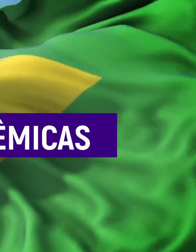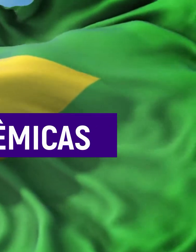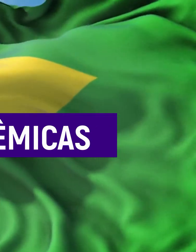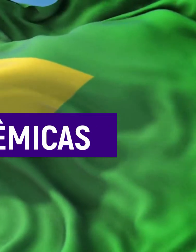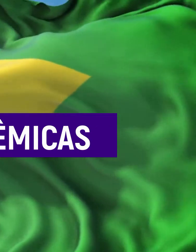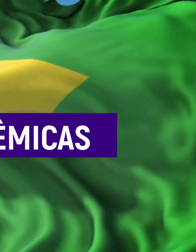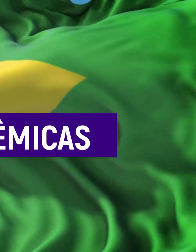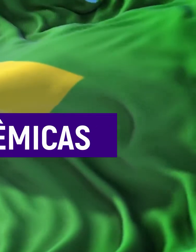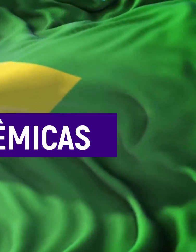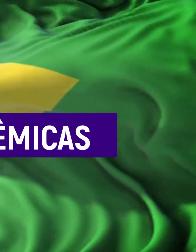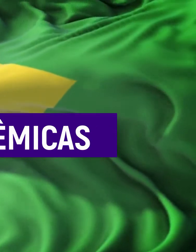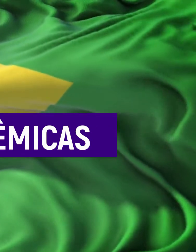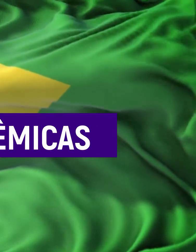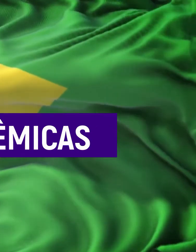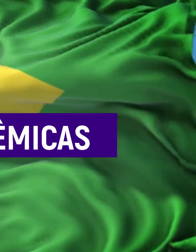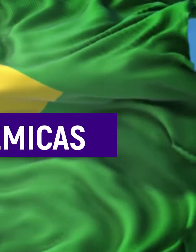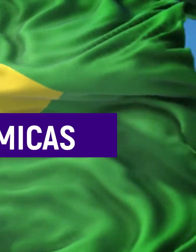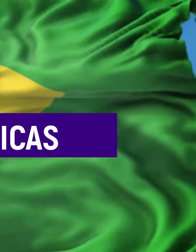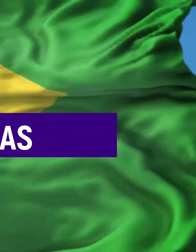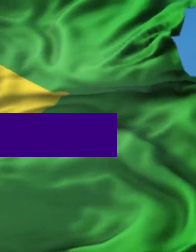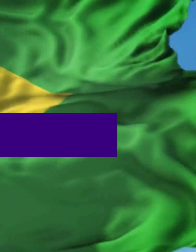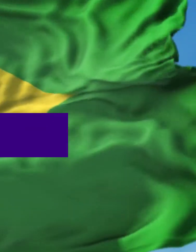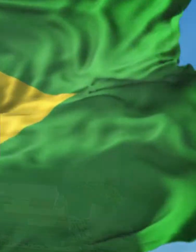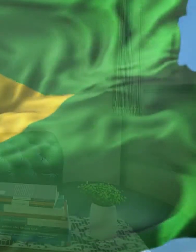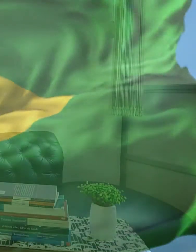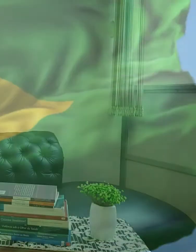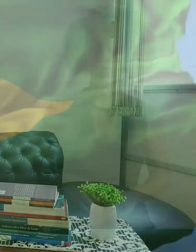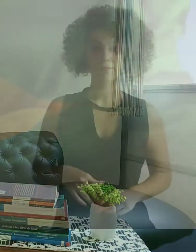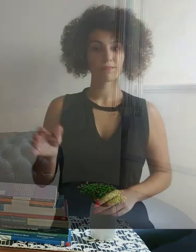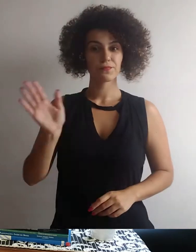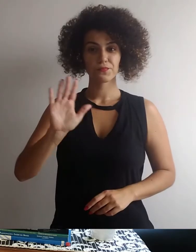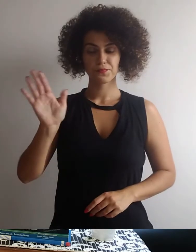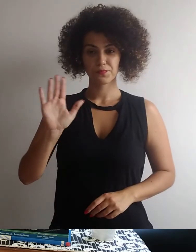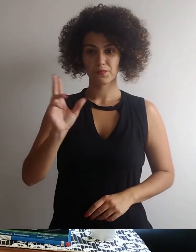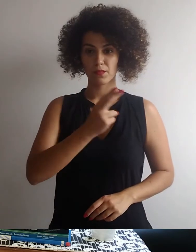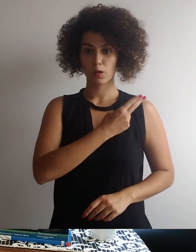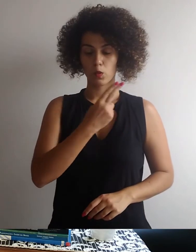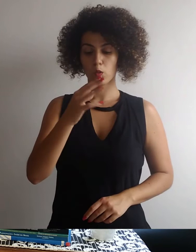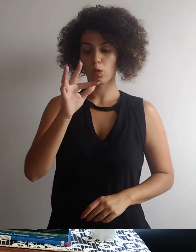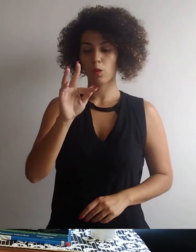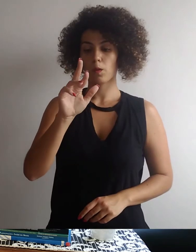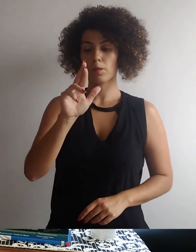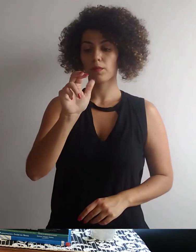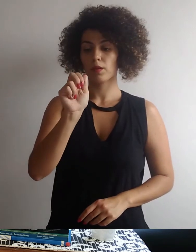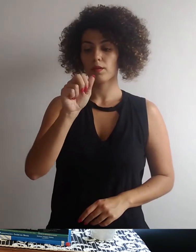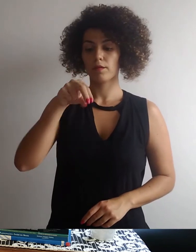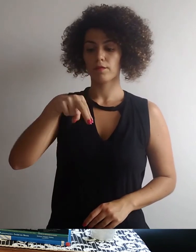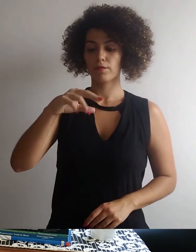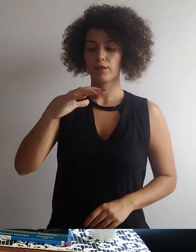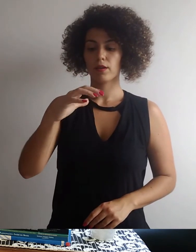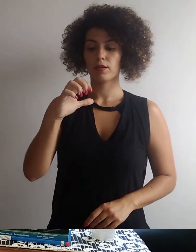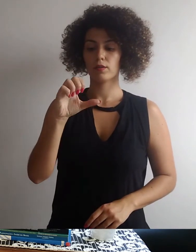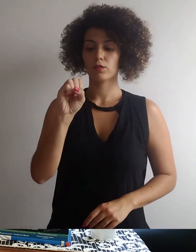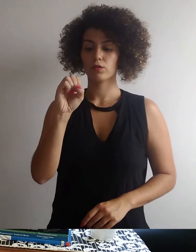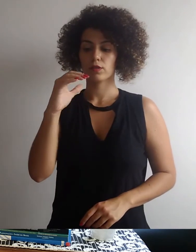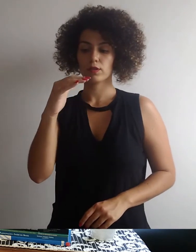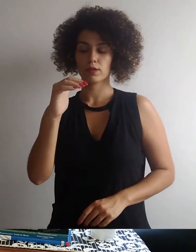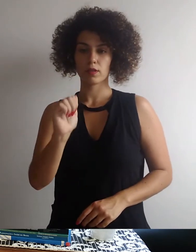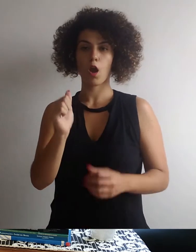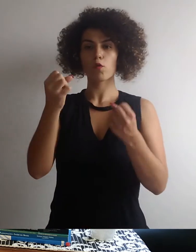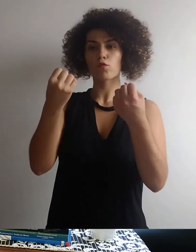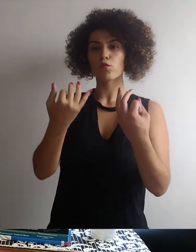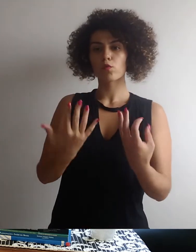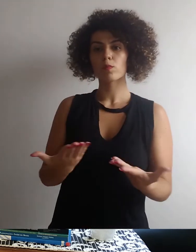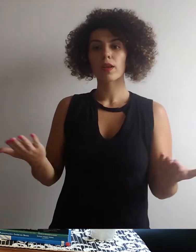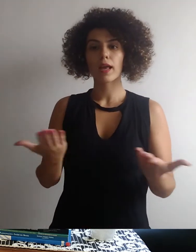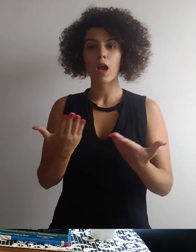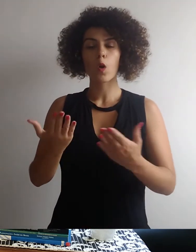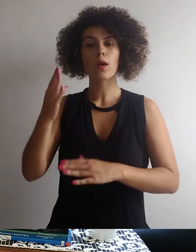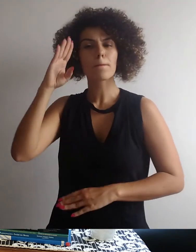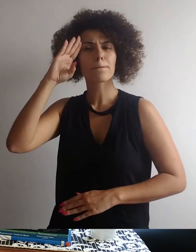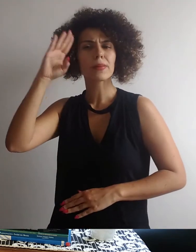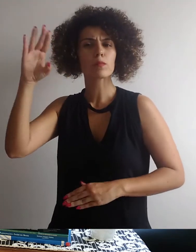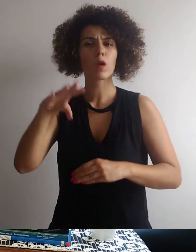Hi guys, my name is Francisca, I'm going to talk a little bit about the main